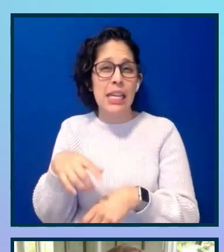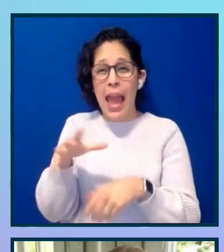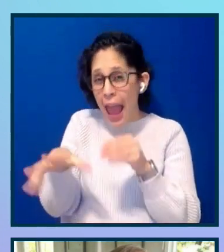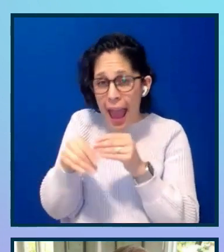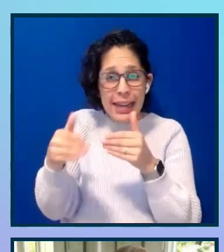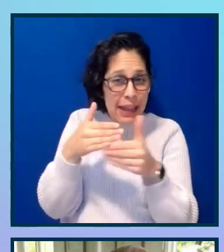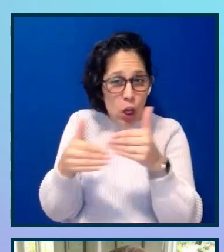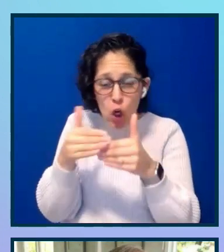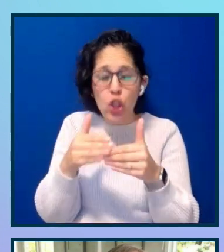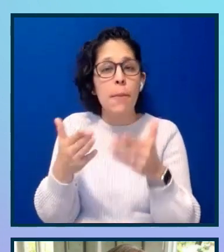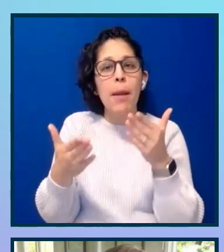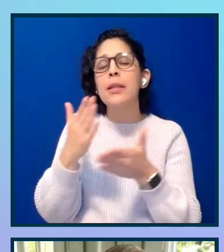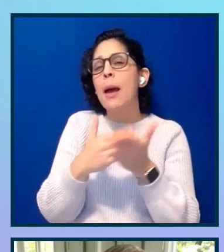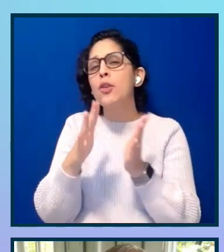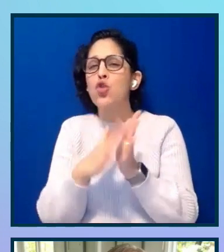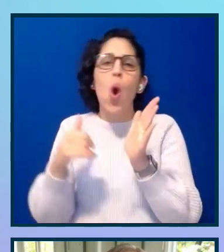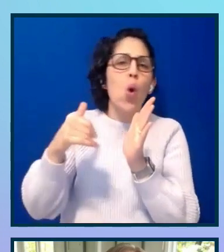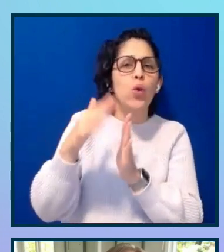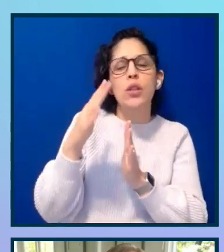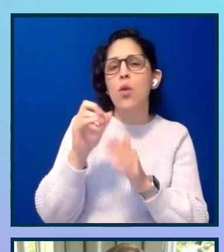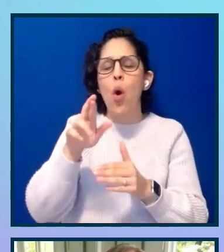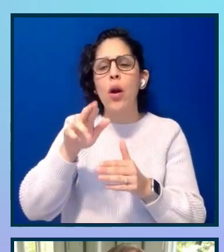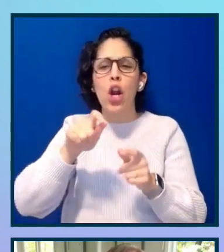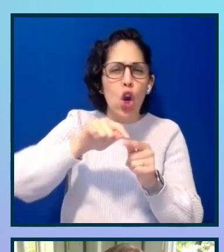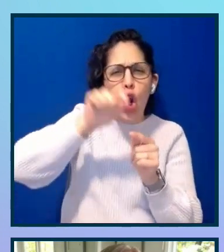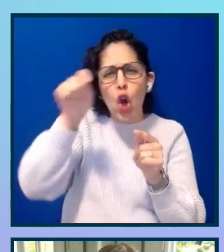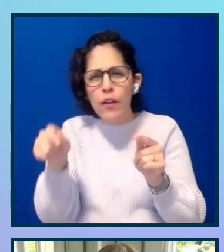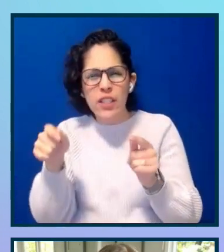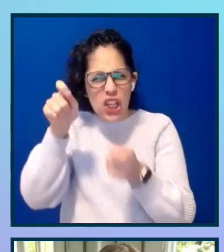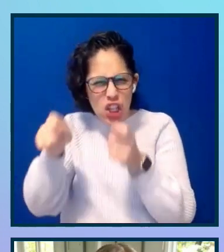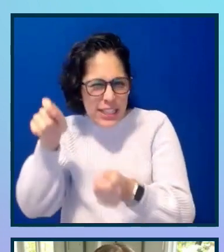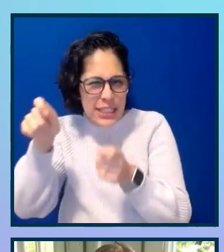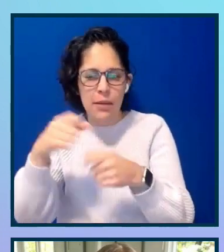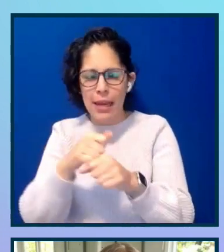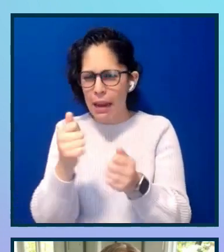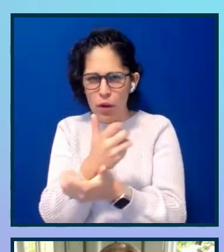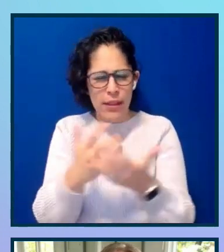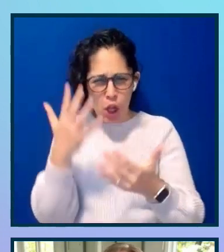and maybe strokes and adjusting curves and making everything look pretty.